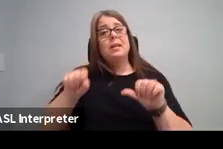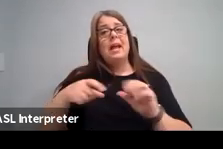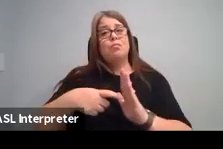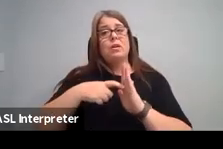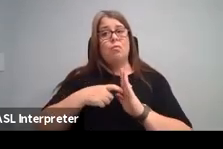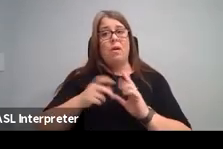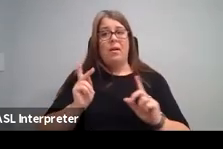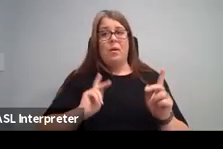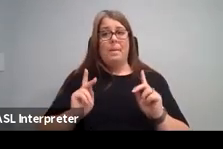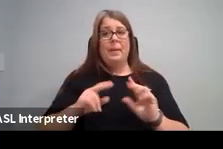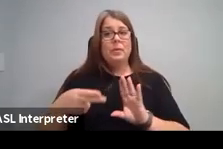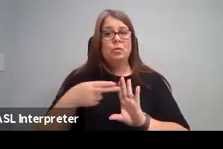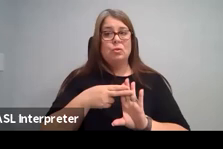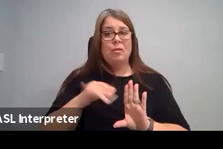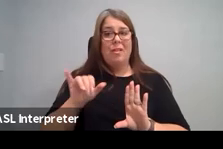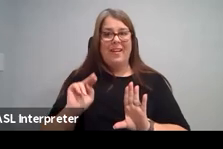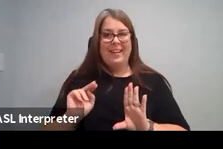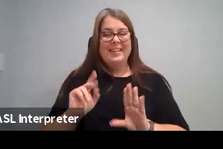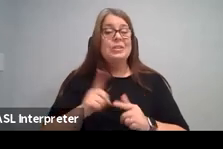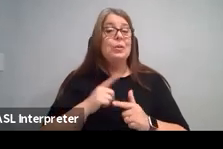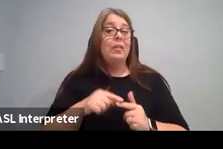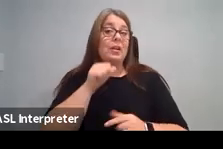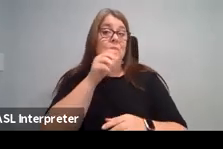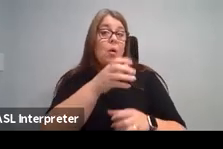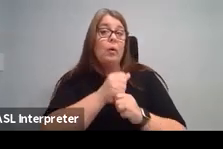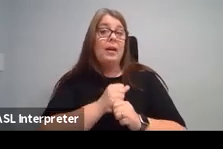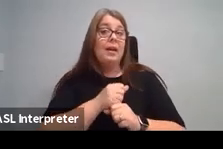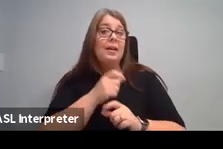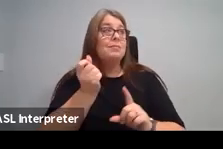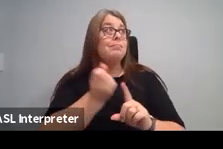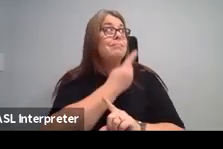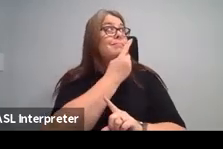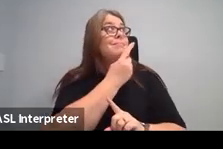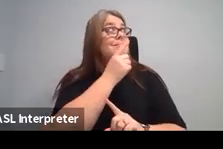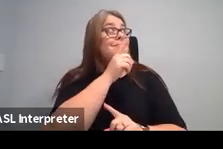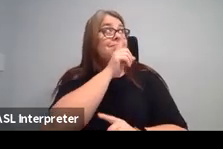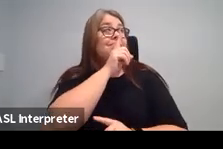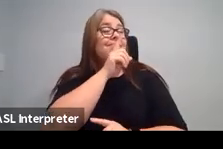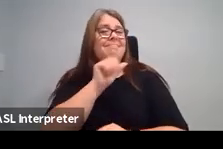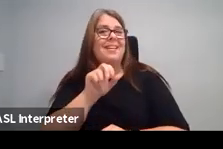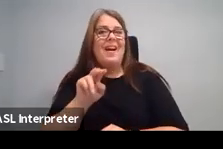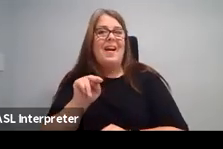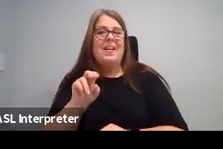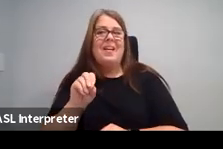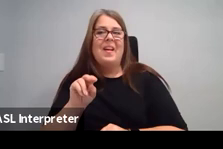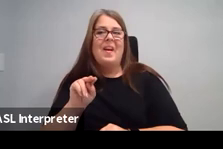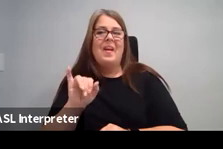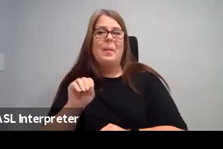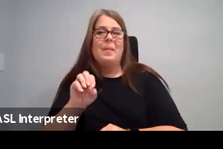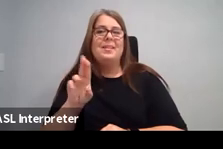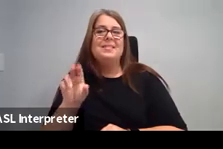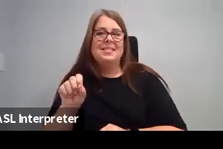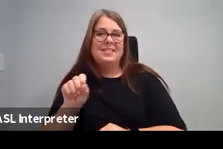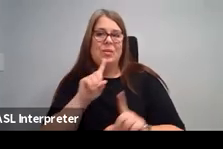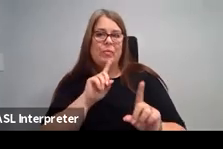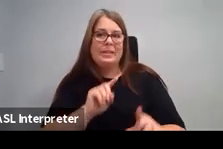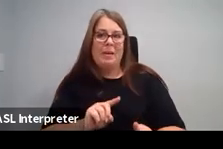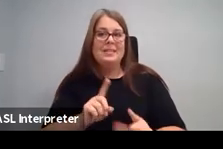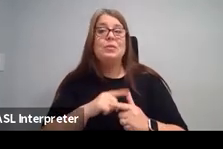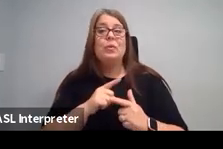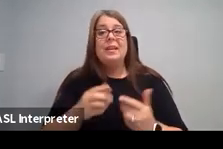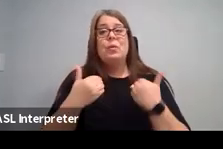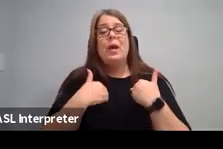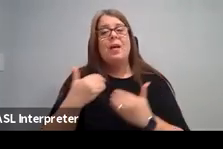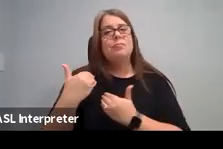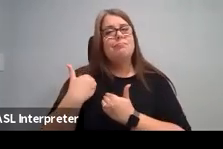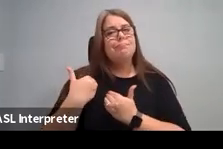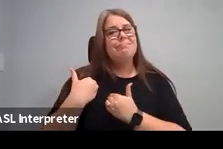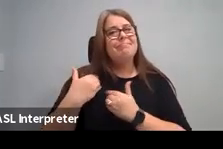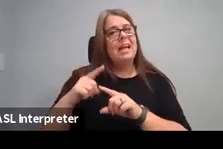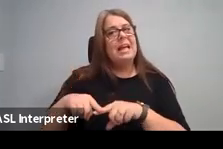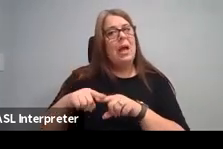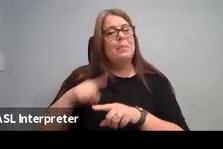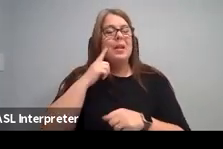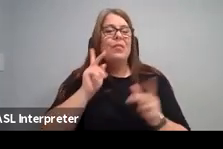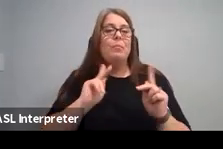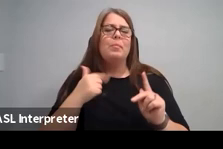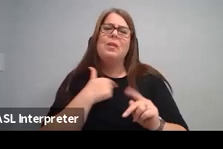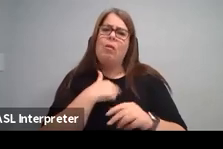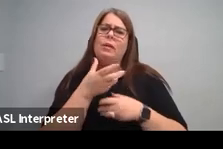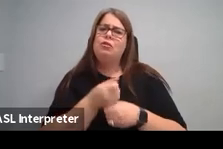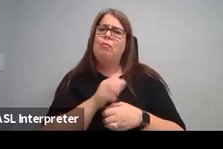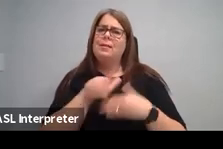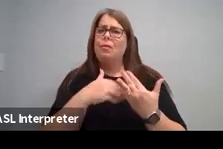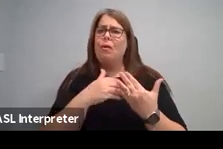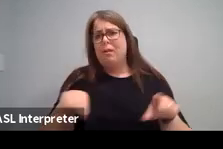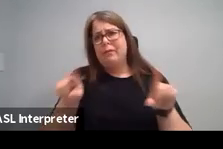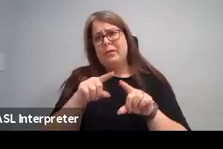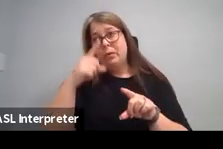Jewyl Alderson Clarke, SDCOE: What happens when anonymous responses are allowed. And so there are ways to have more accountability for folks who are participating in these but we just have to trust you all because your teachers and teachers are very trustworthy at all times.